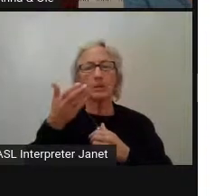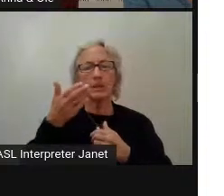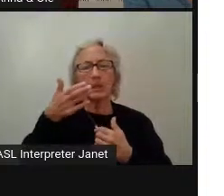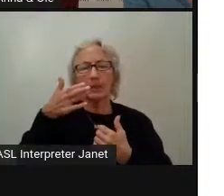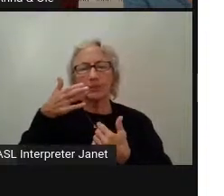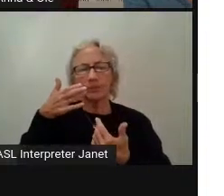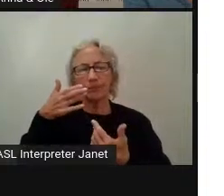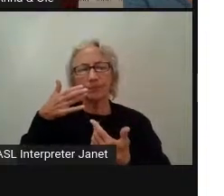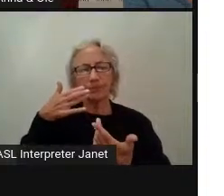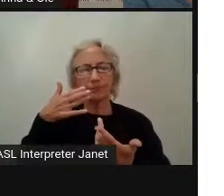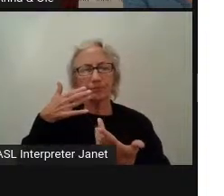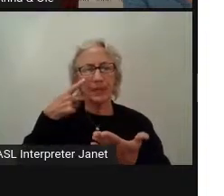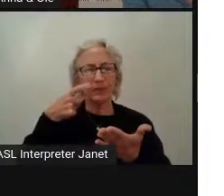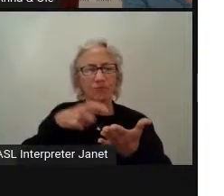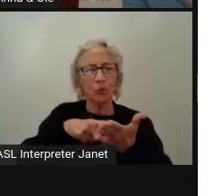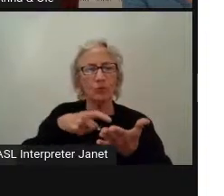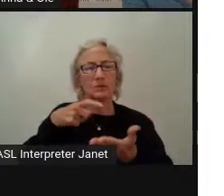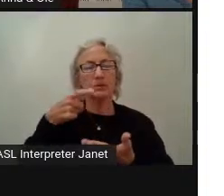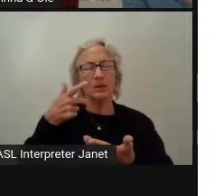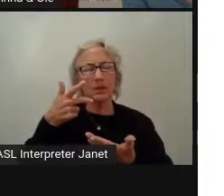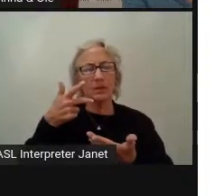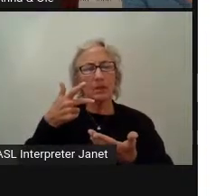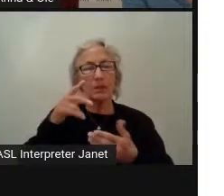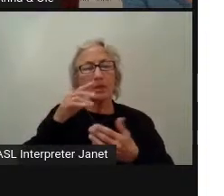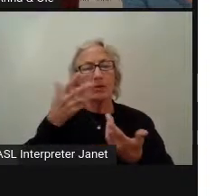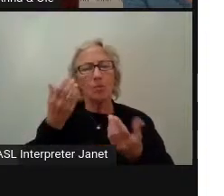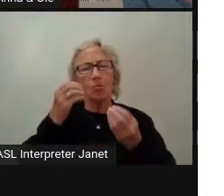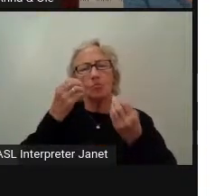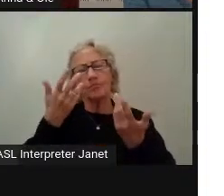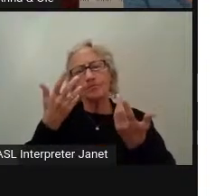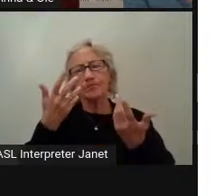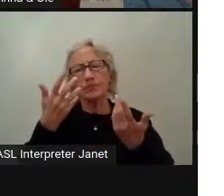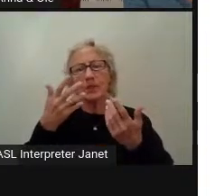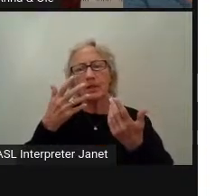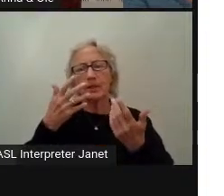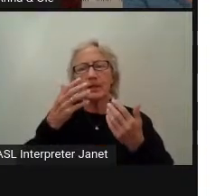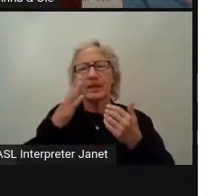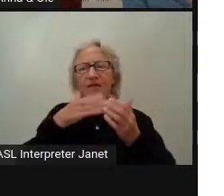supernova. And one of the things when